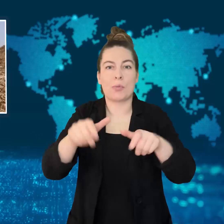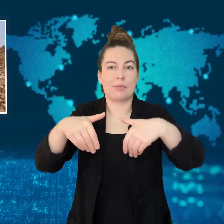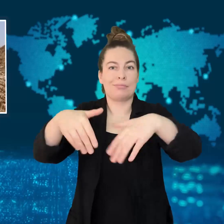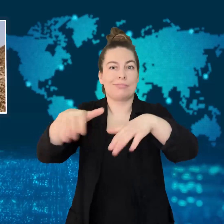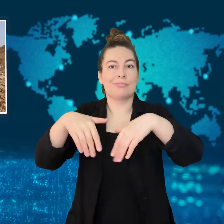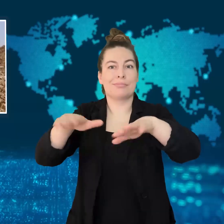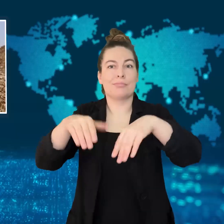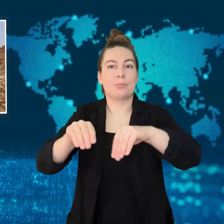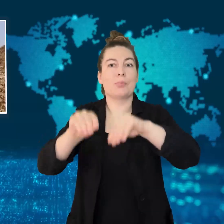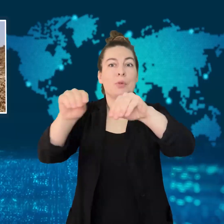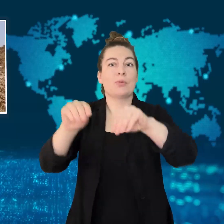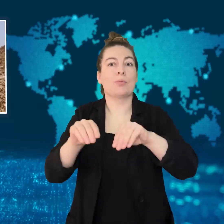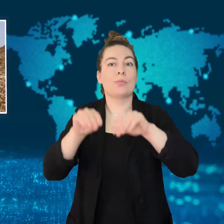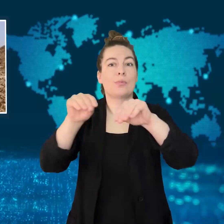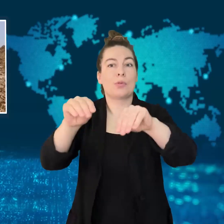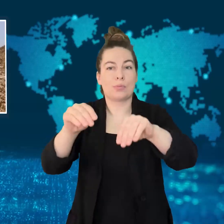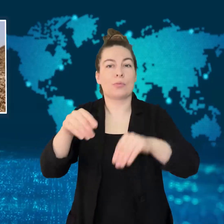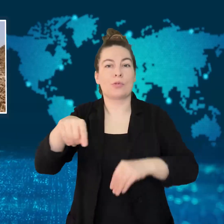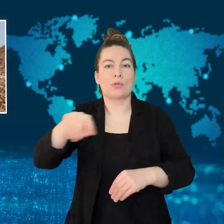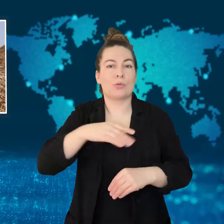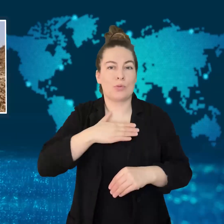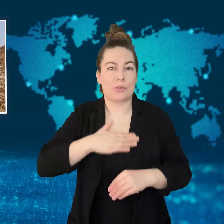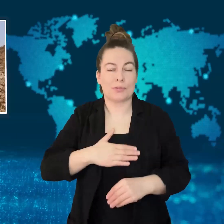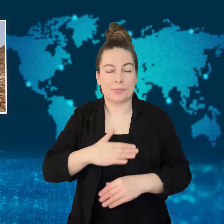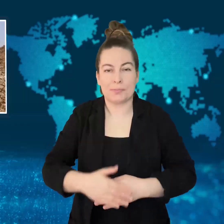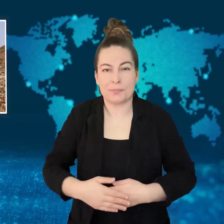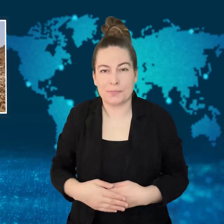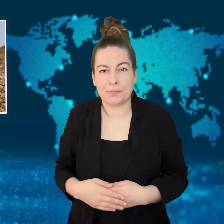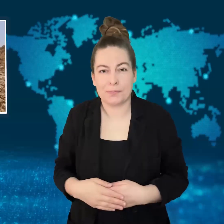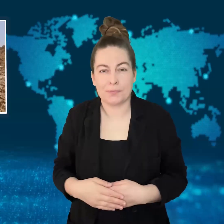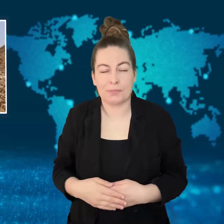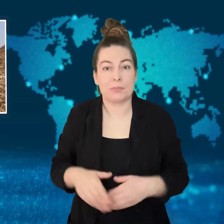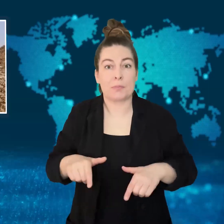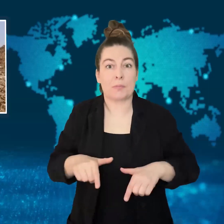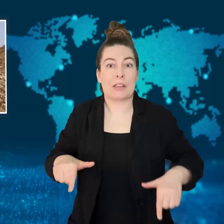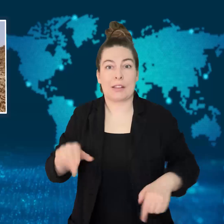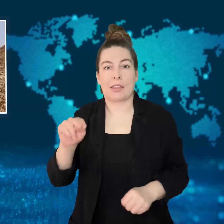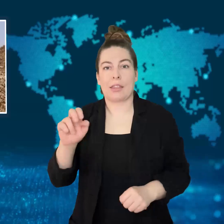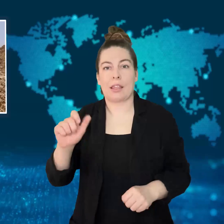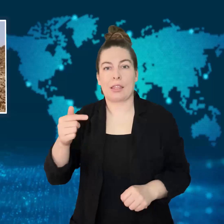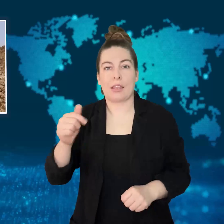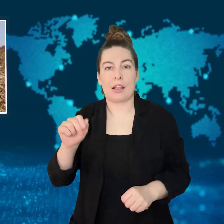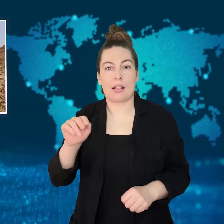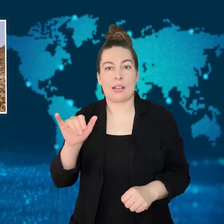deploy more troops to establish a new security corridor in southern Gaza.